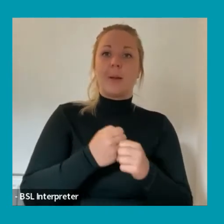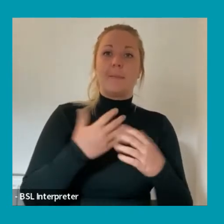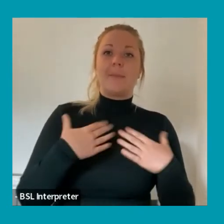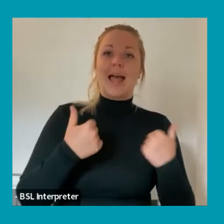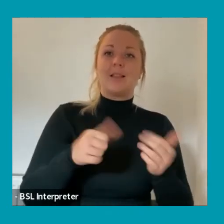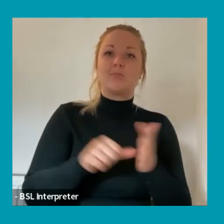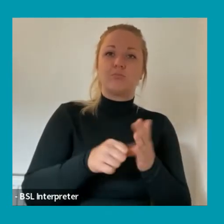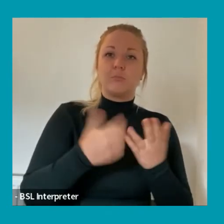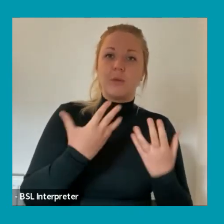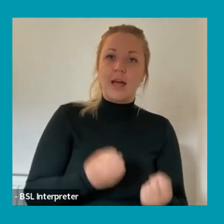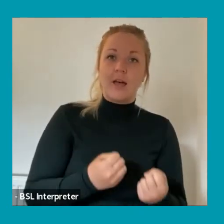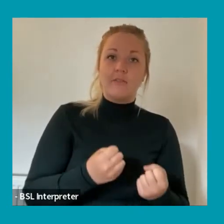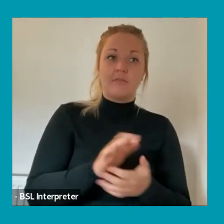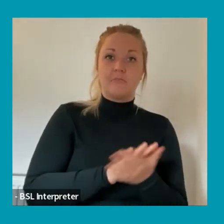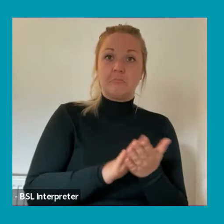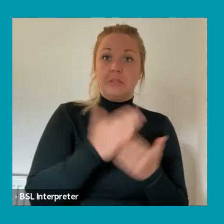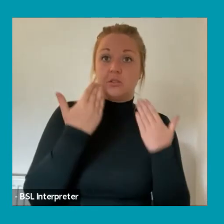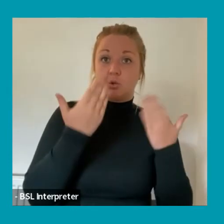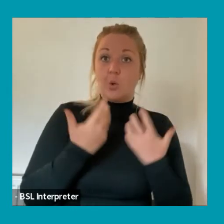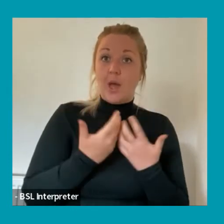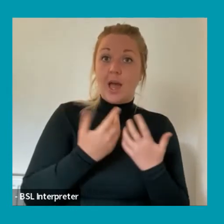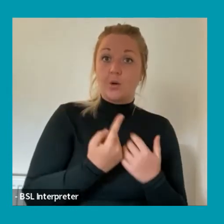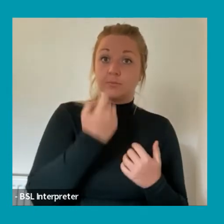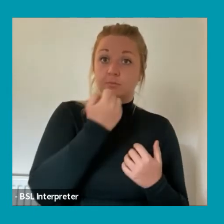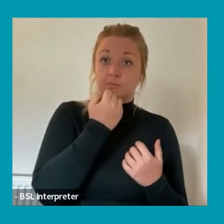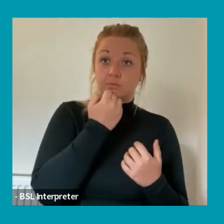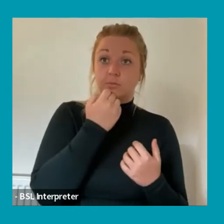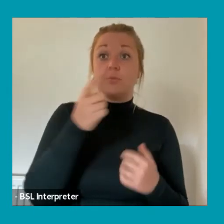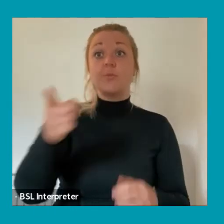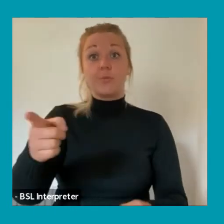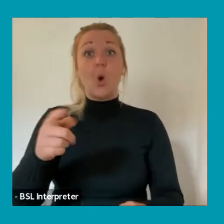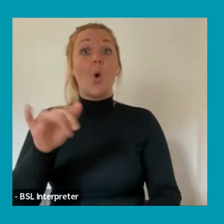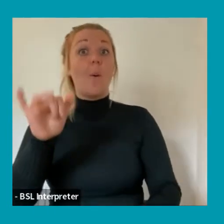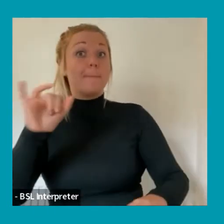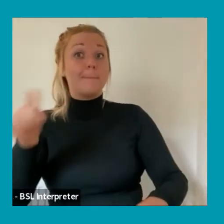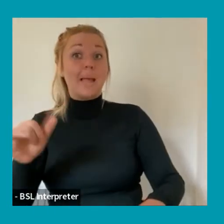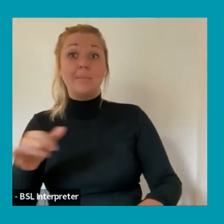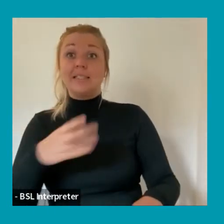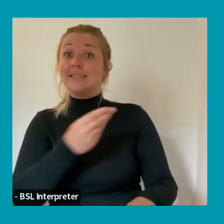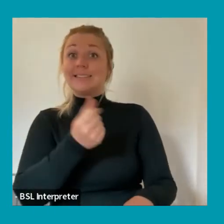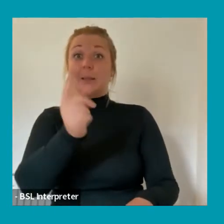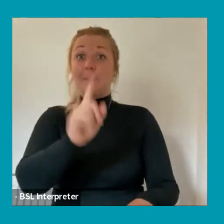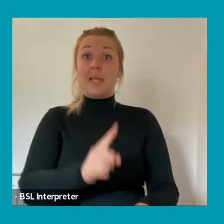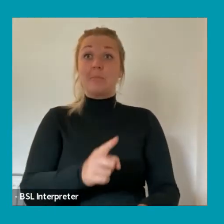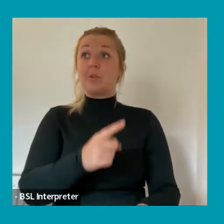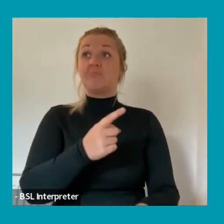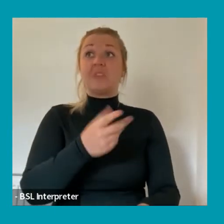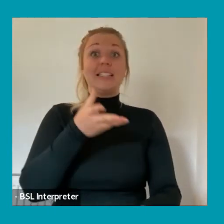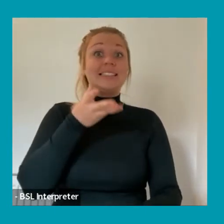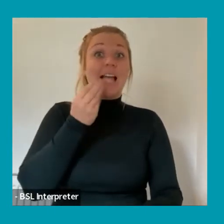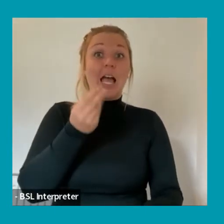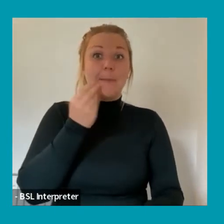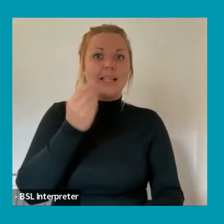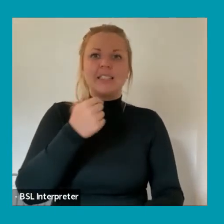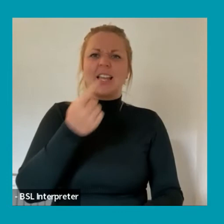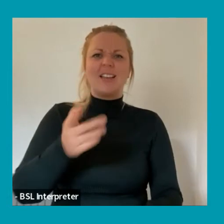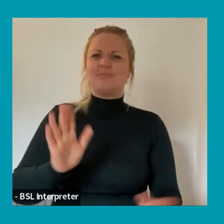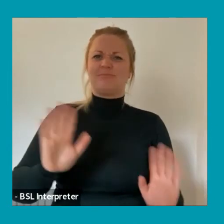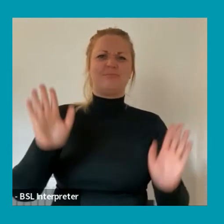Or that they don't consider themselves disabled I know a lot of people perhaps have diabetes. Well, I'm not disable I'd just have diabetes.